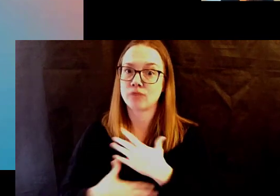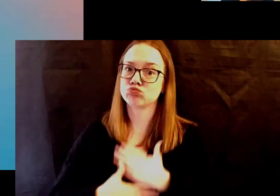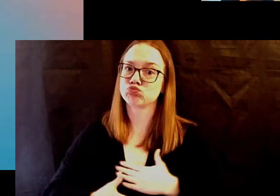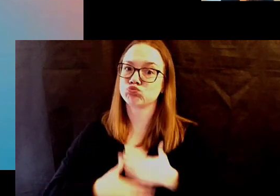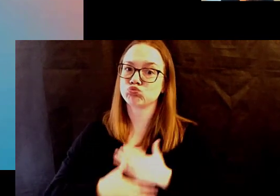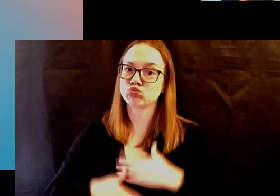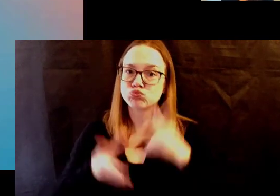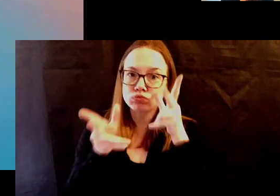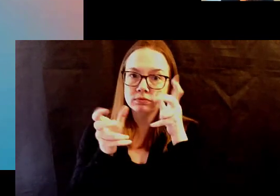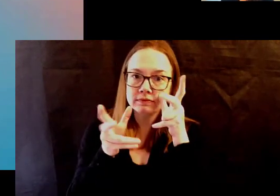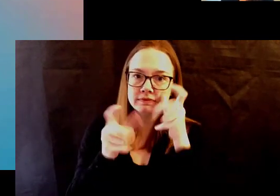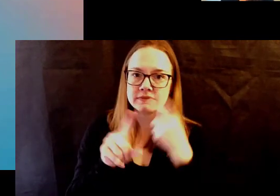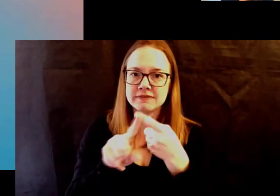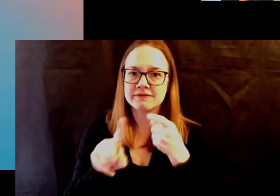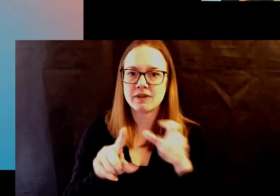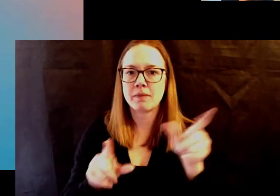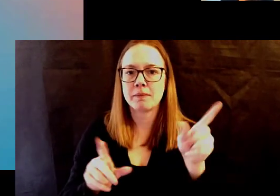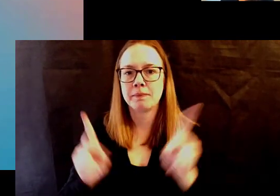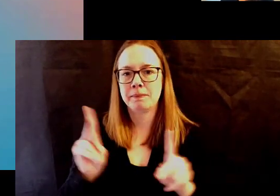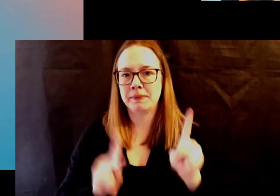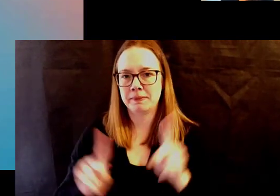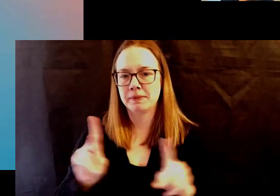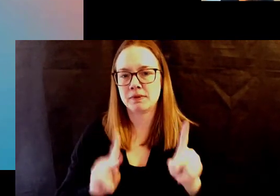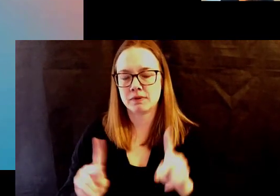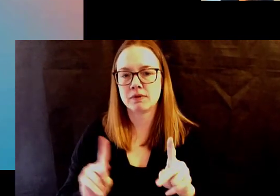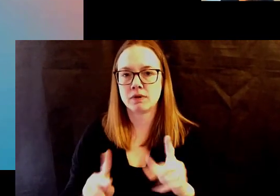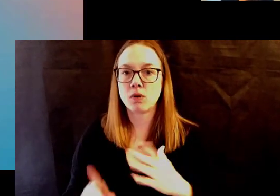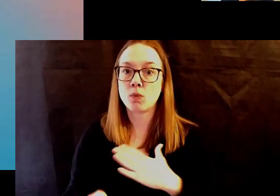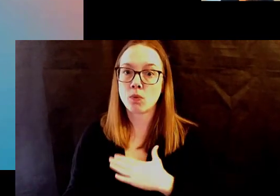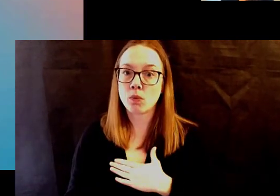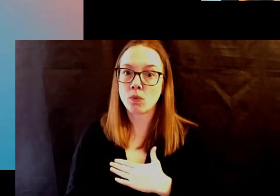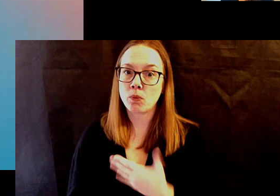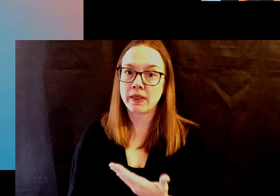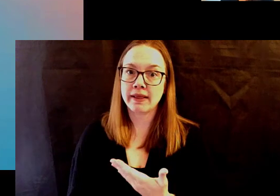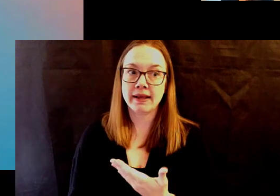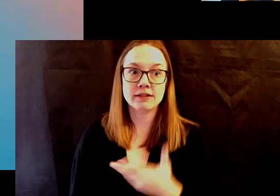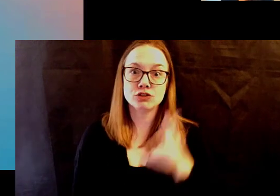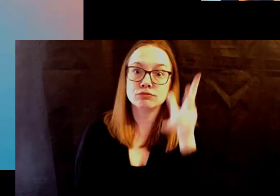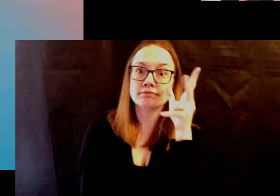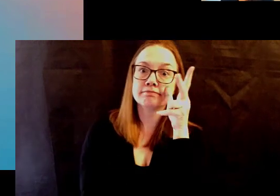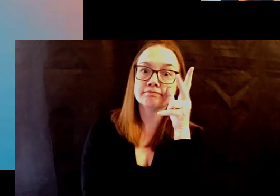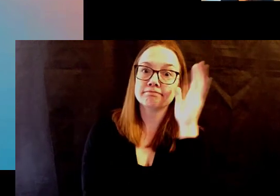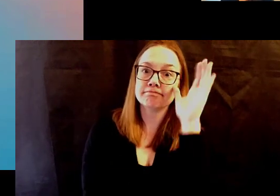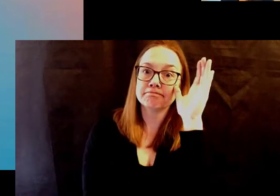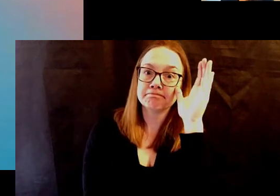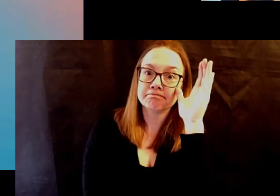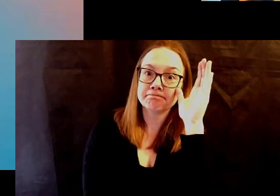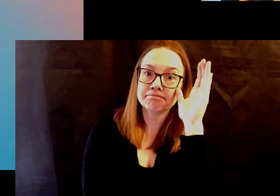and are willing to stand there and listen to you and speak with you.